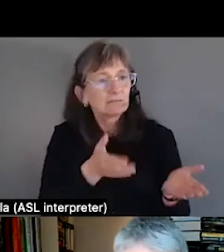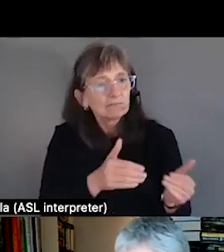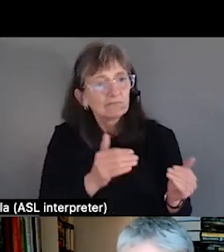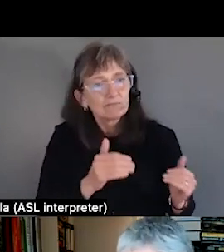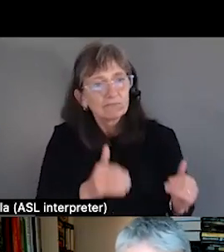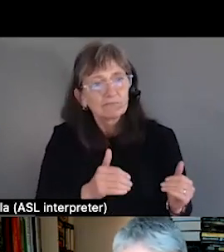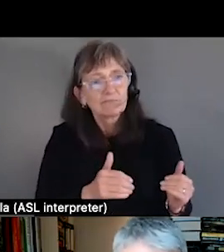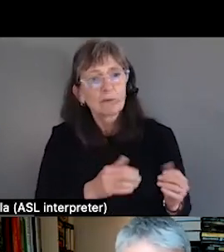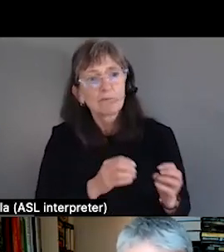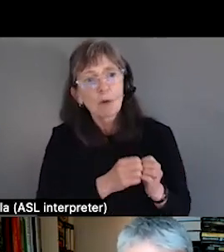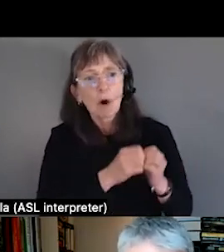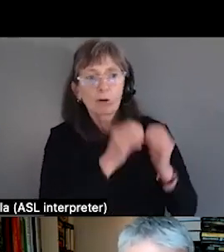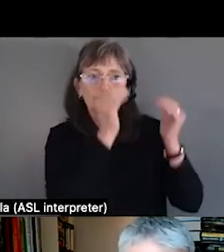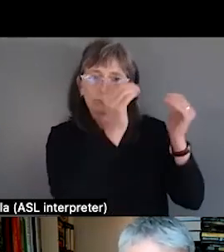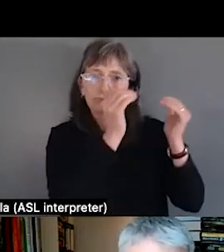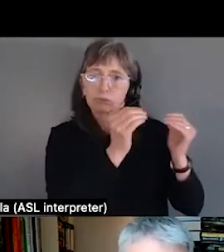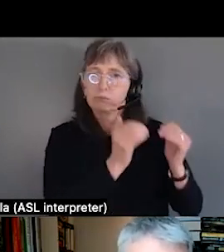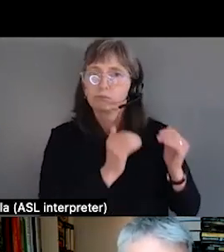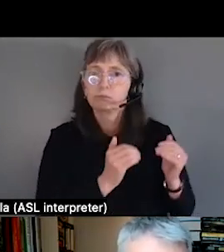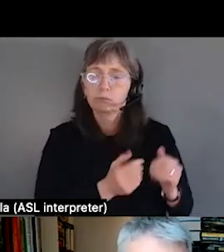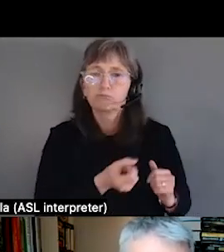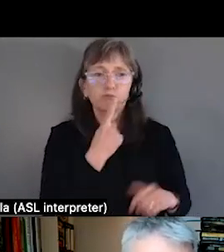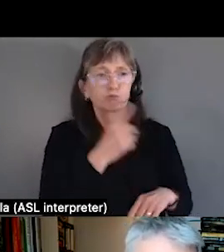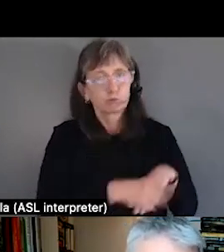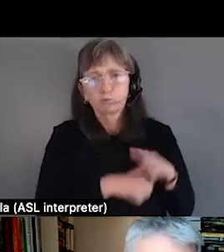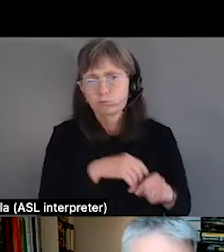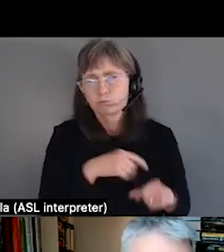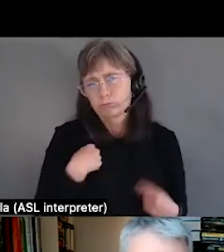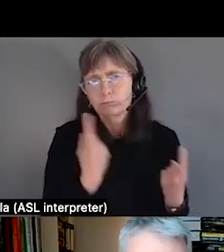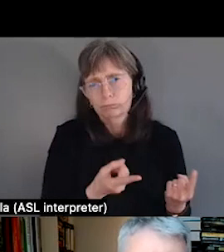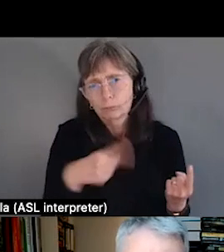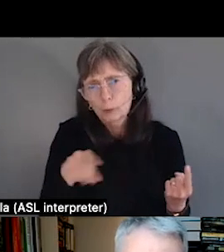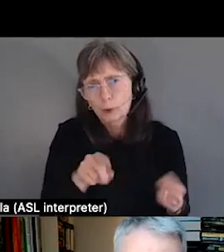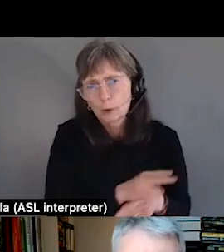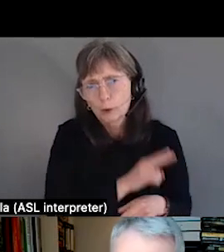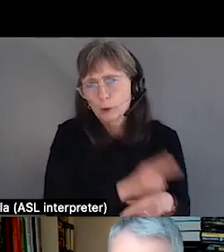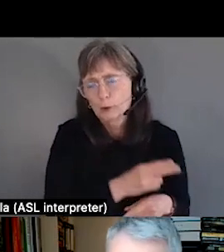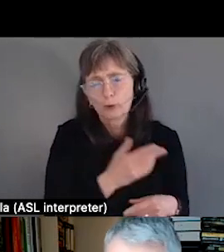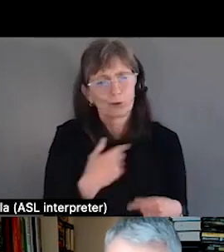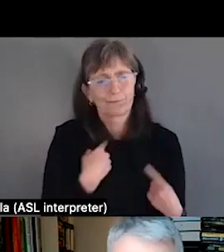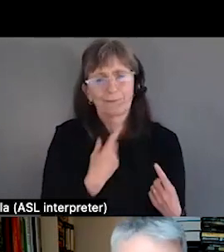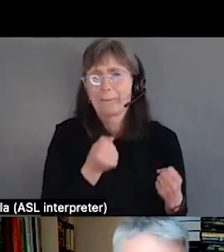structured, we know, we're very comfortable with it. It's something that the book trade, libraries,